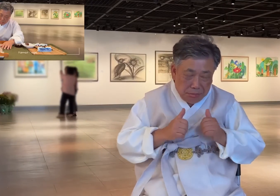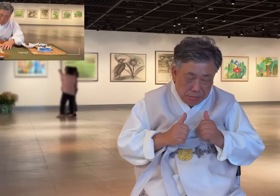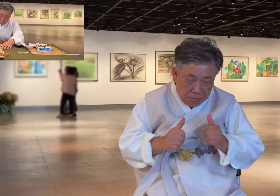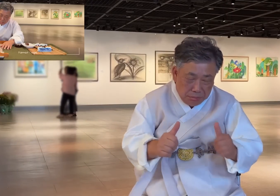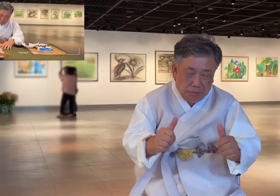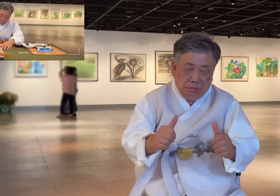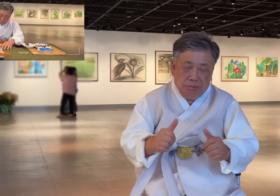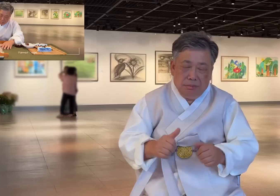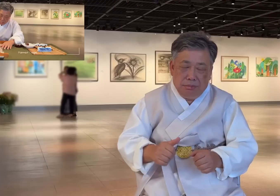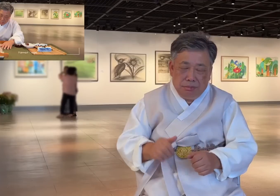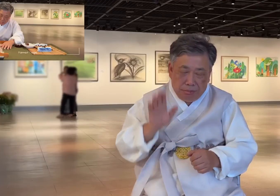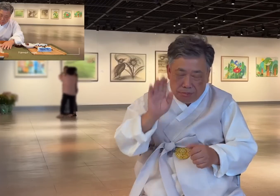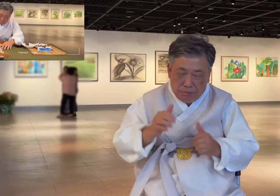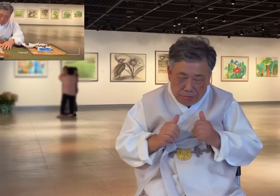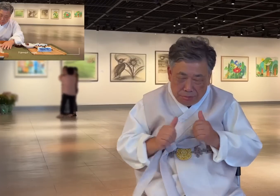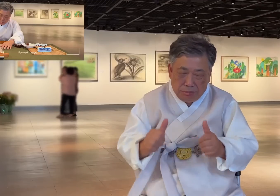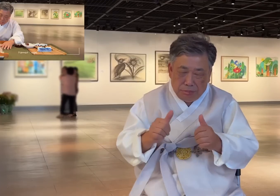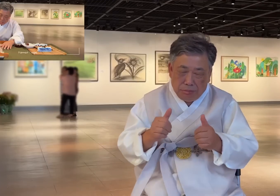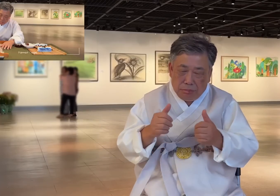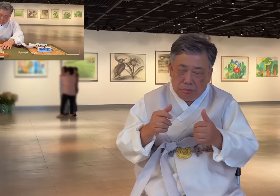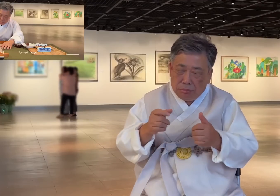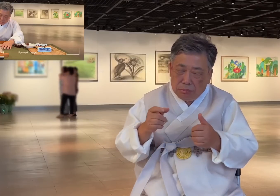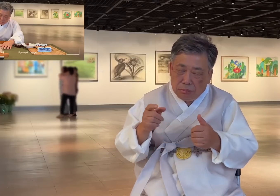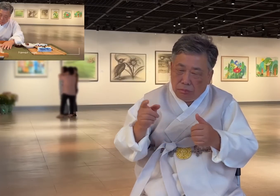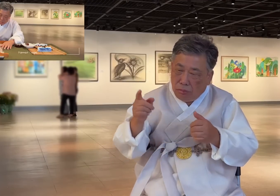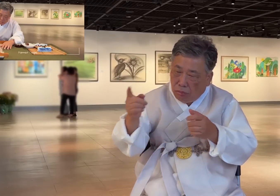I worked hard and